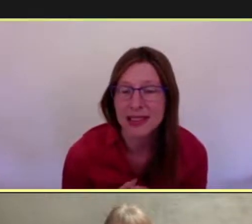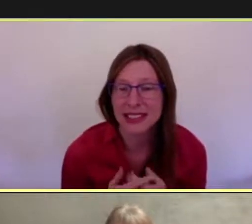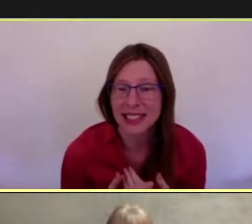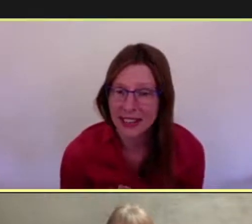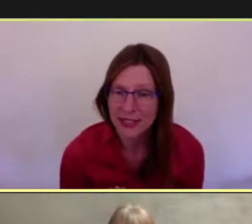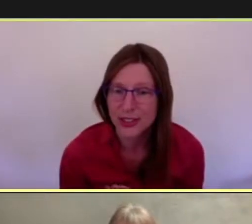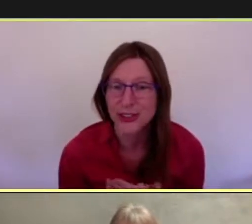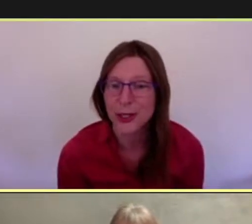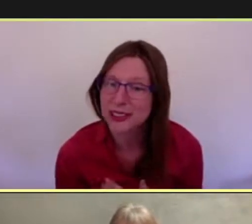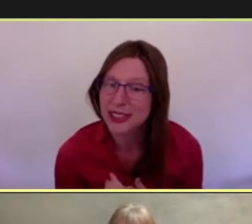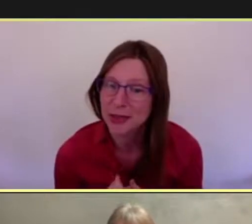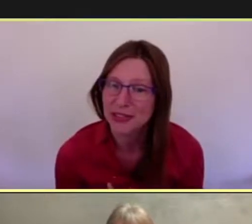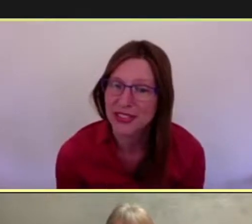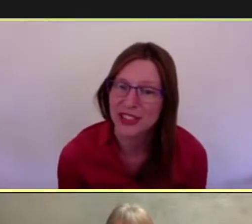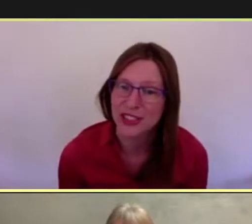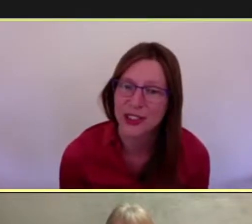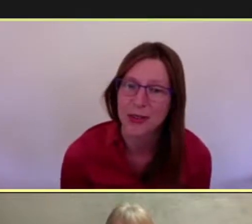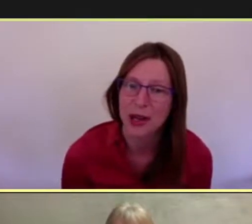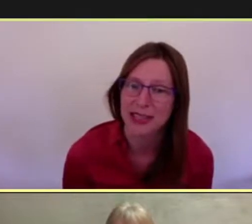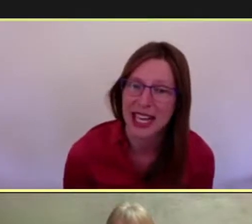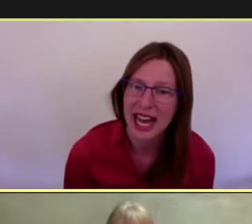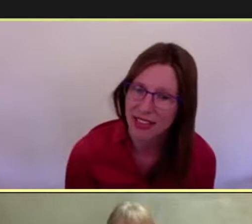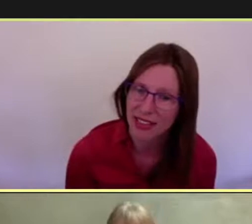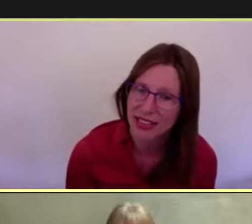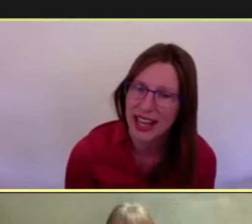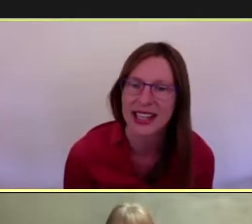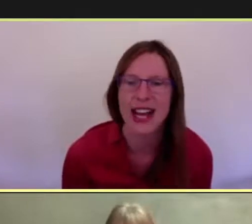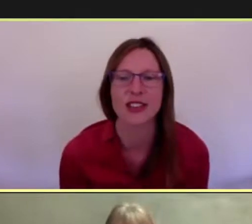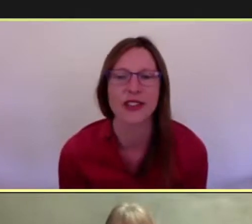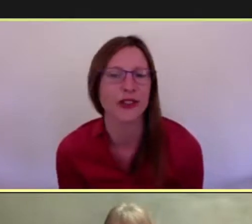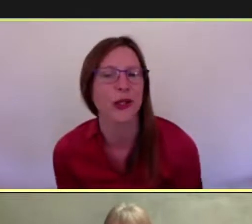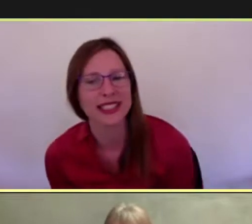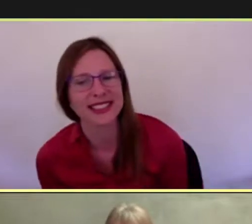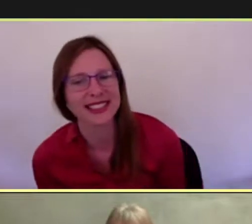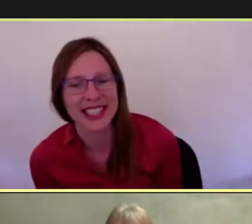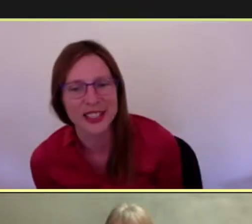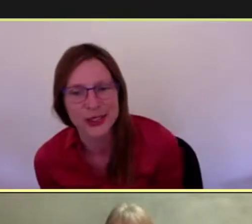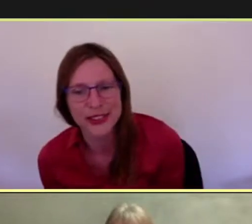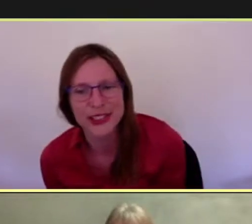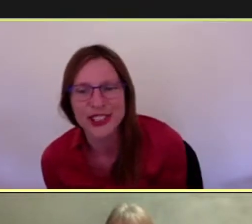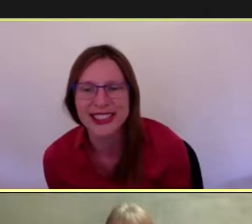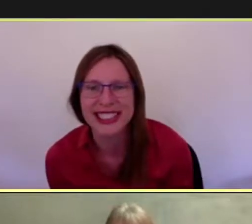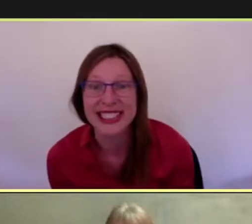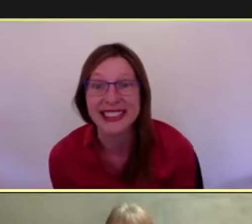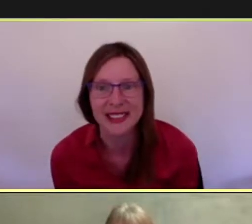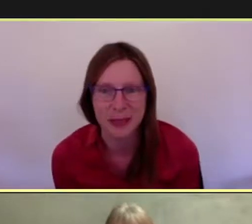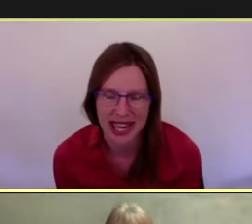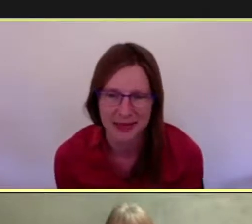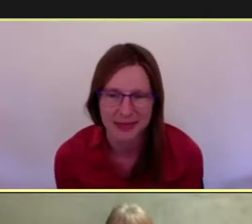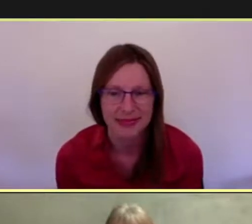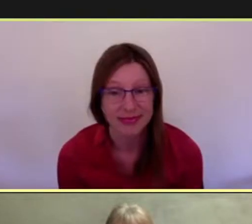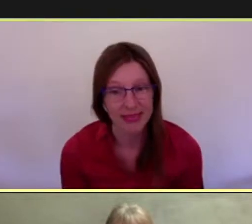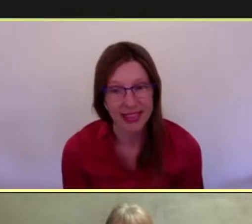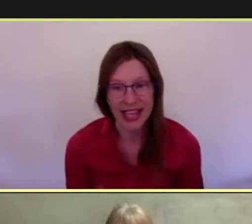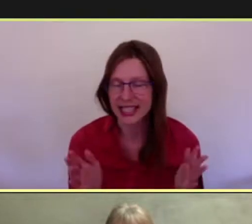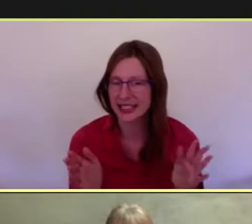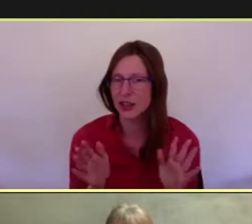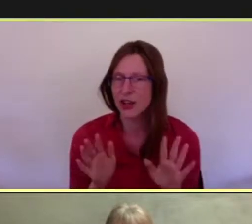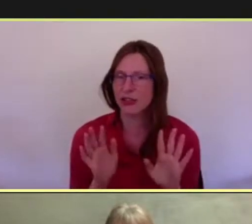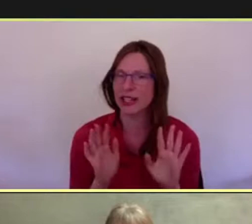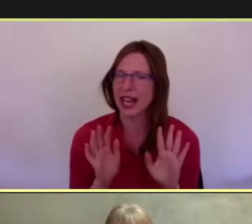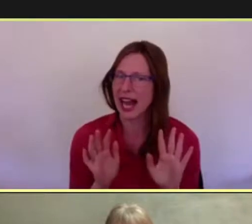I'm a deaf, associate professor of Public Health at California State University East